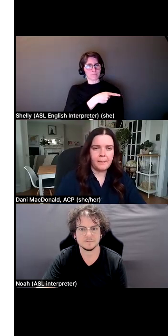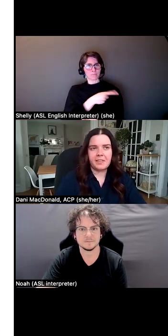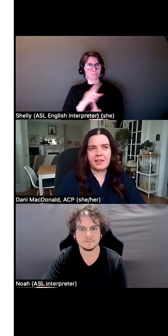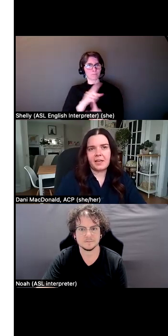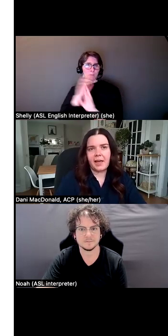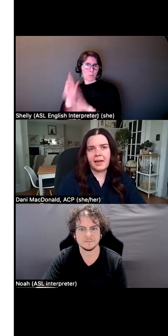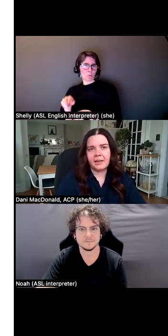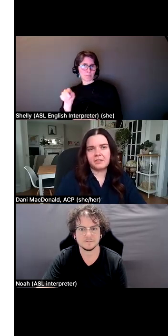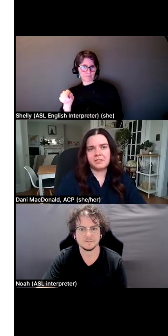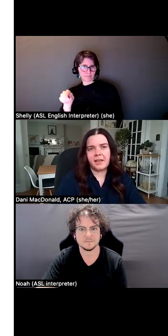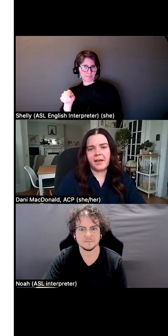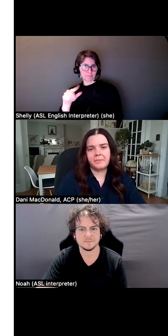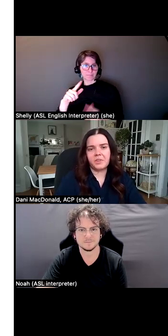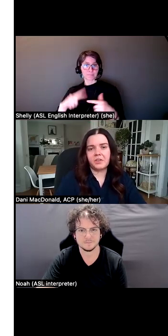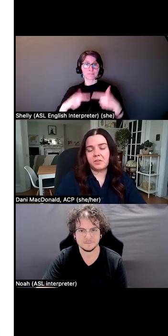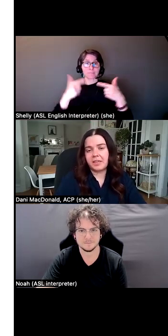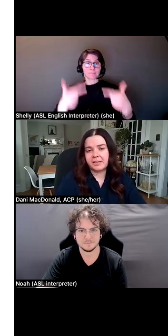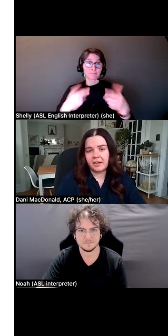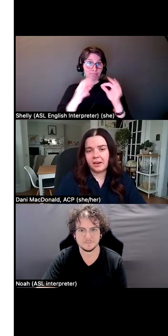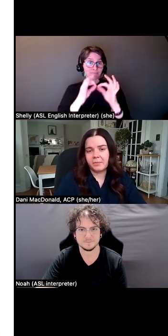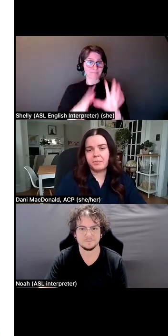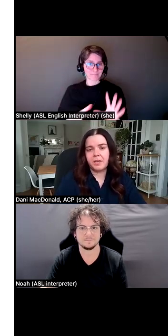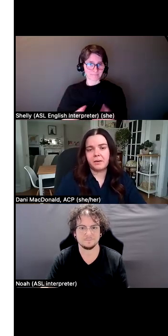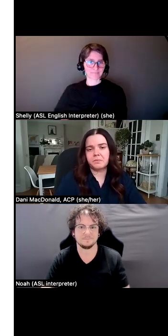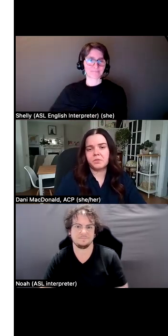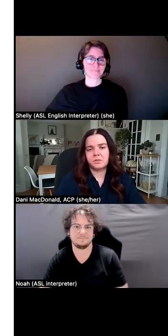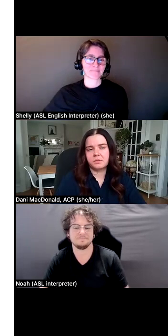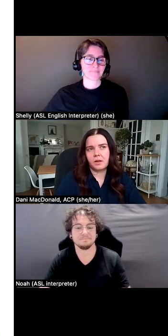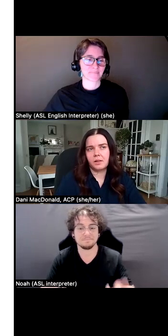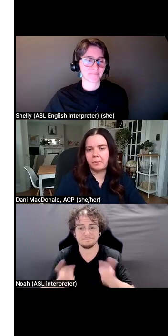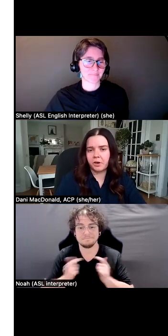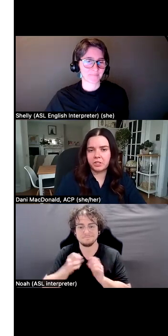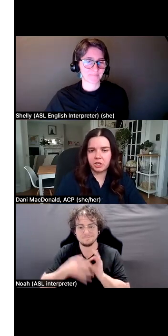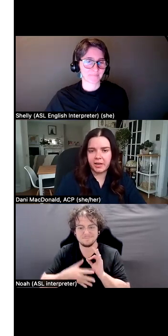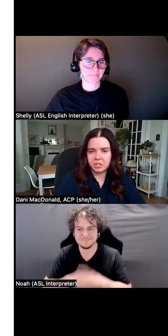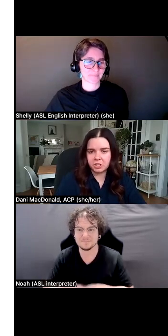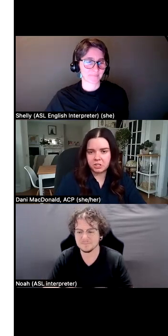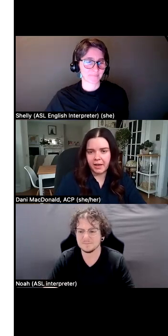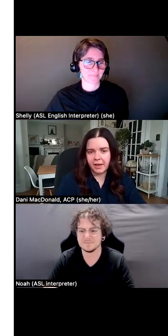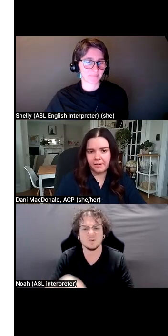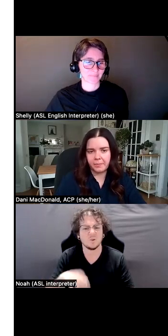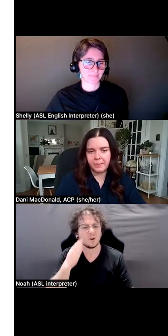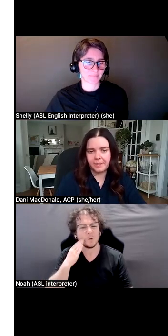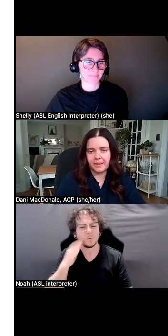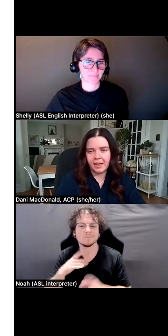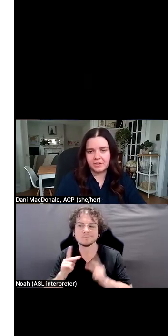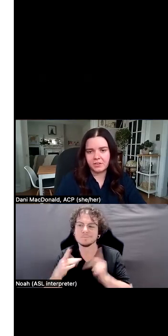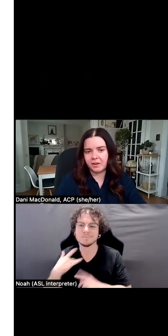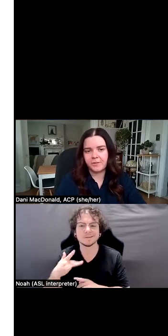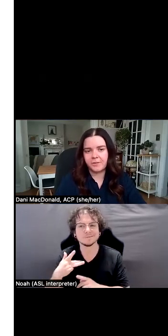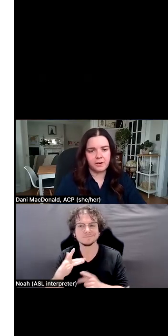But I think as the gig economy becomes a lot more entrenched and there are fewer